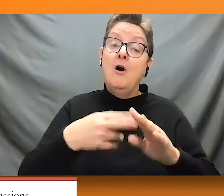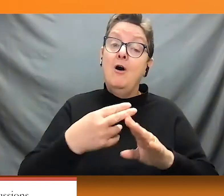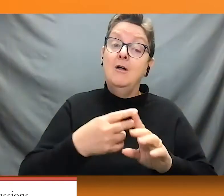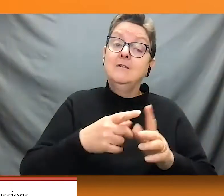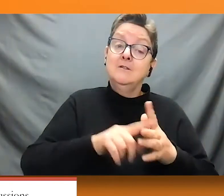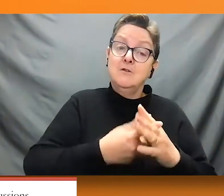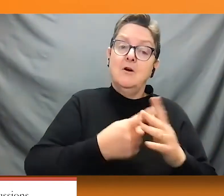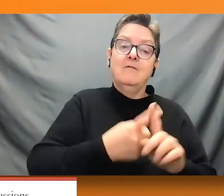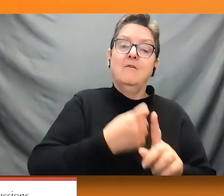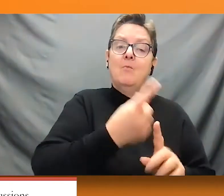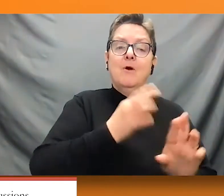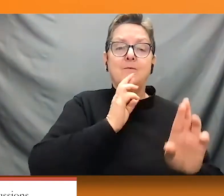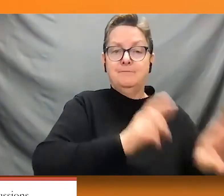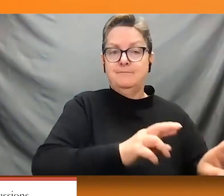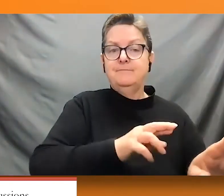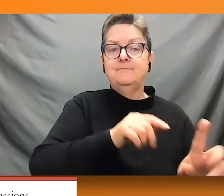in all off of one response.